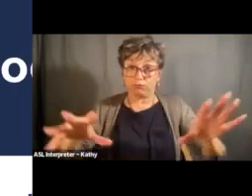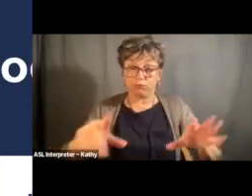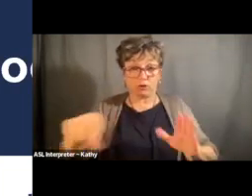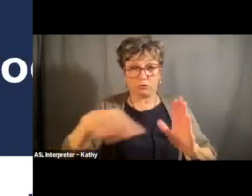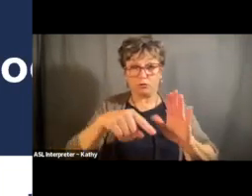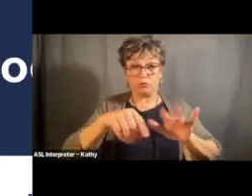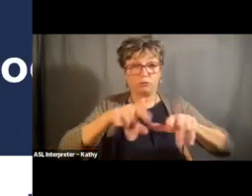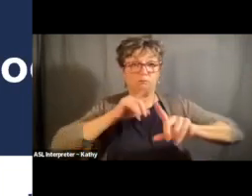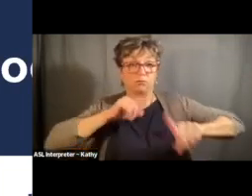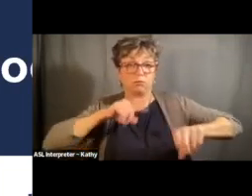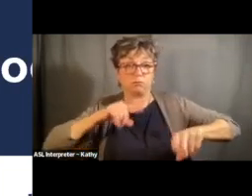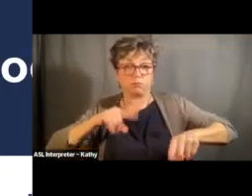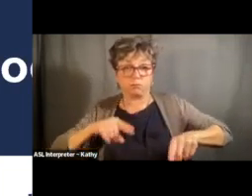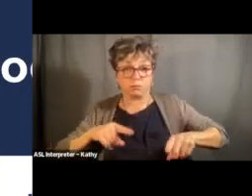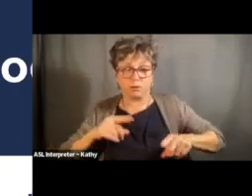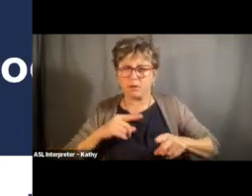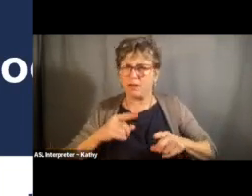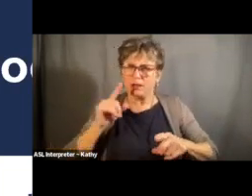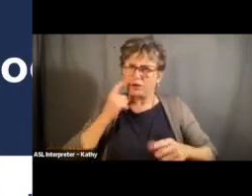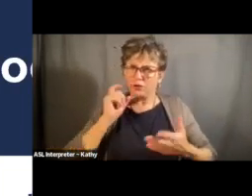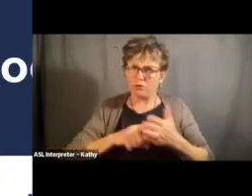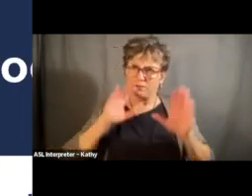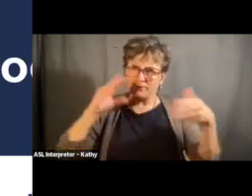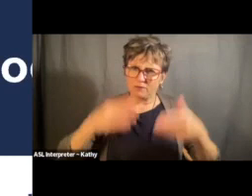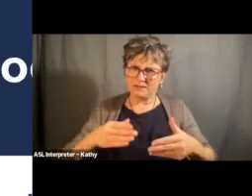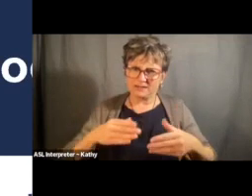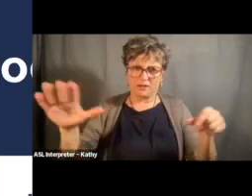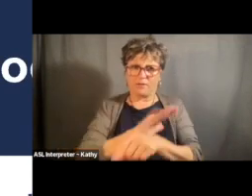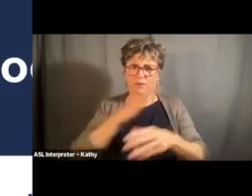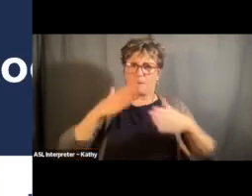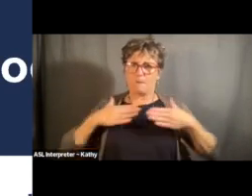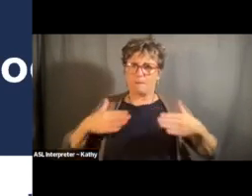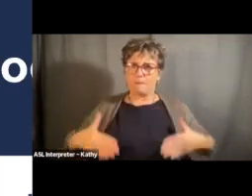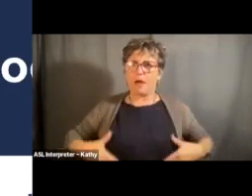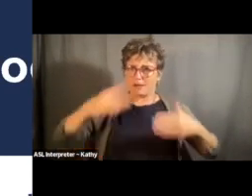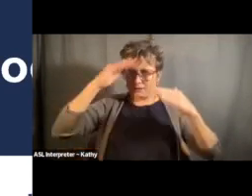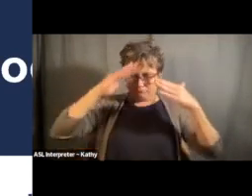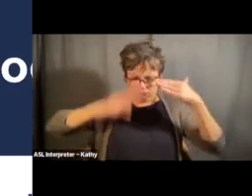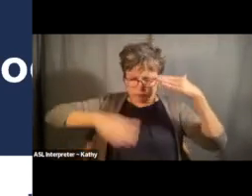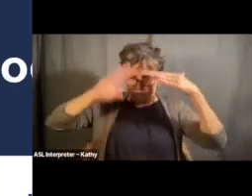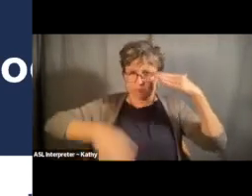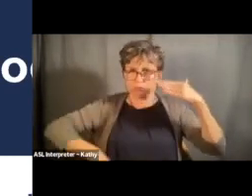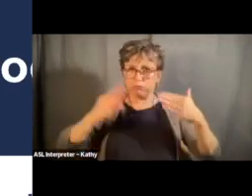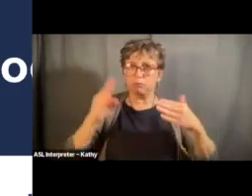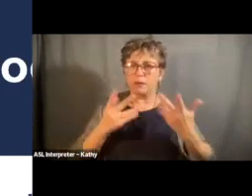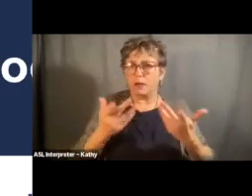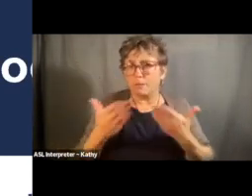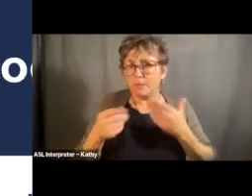more than one disease, and so it's important that you report on everything. Do not second